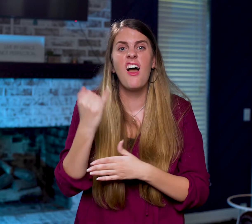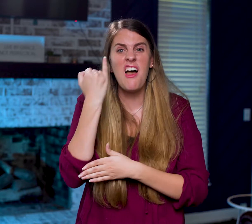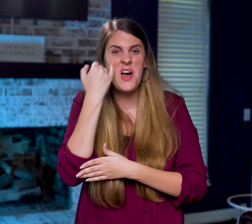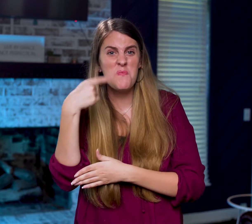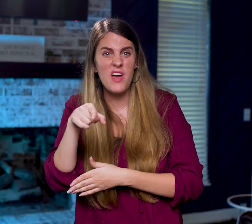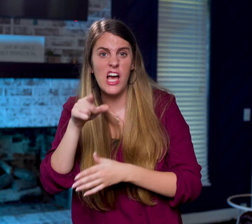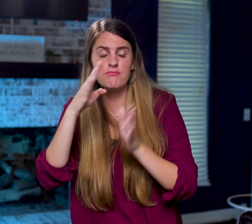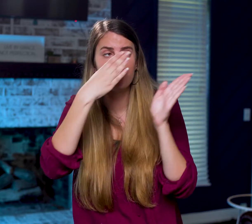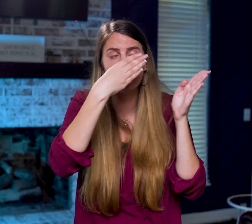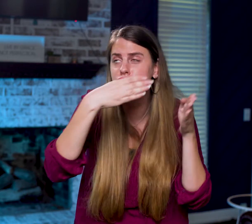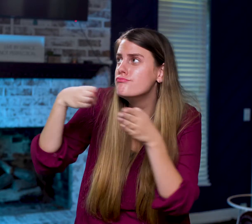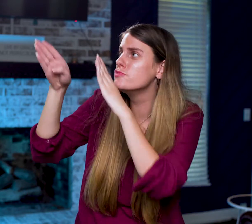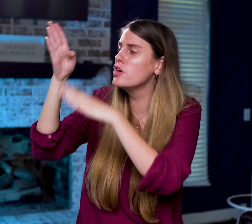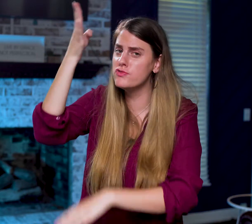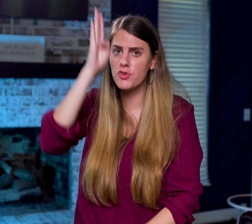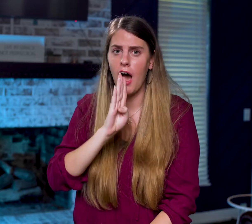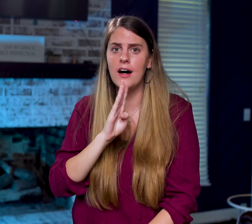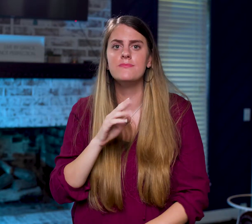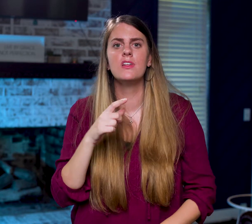if they turn to God.